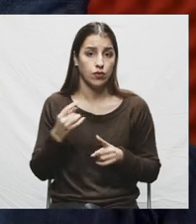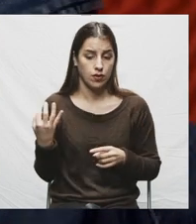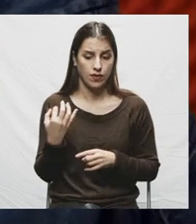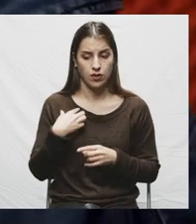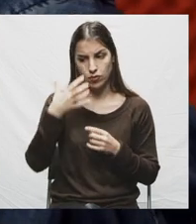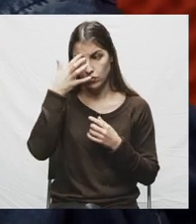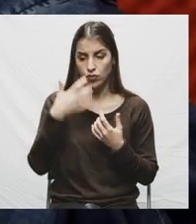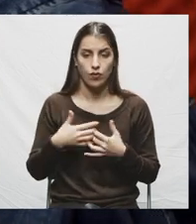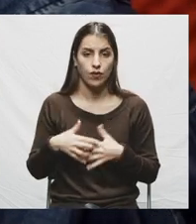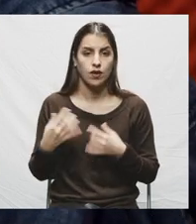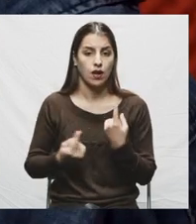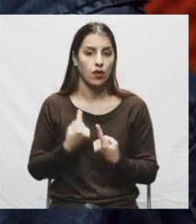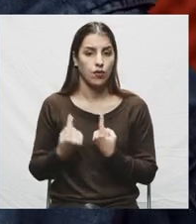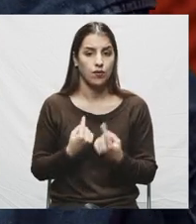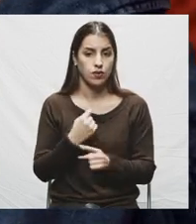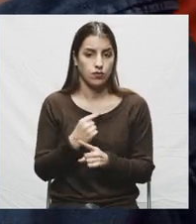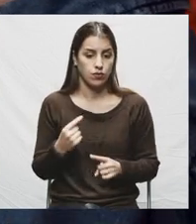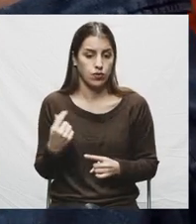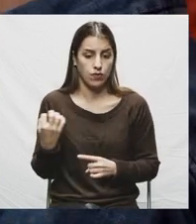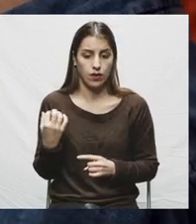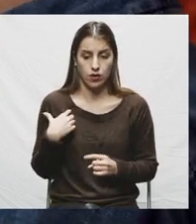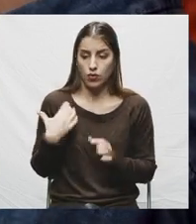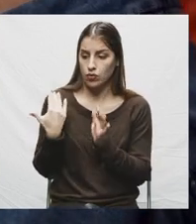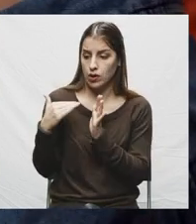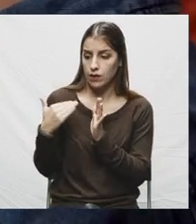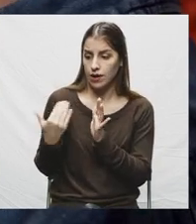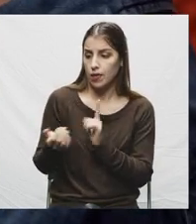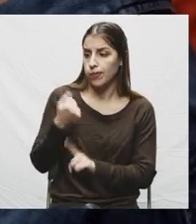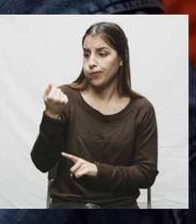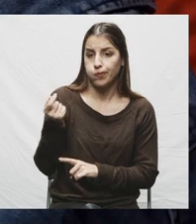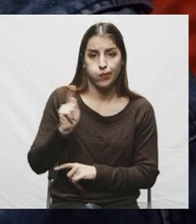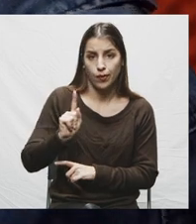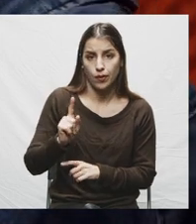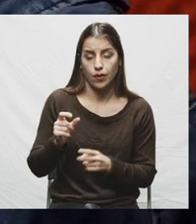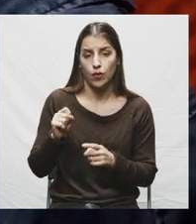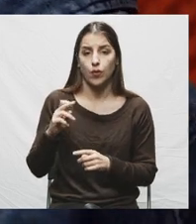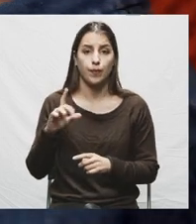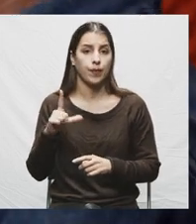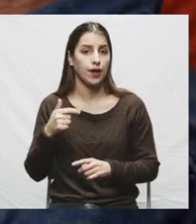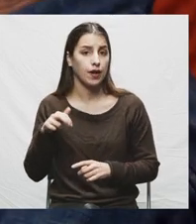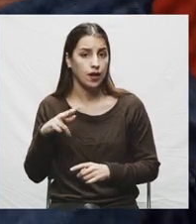I confess I got doubts. Indeed I didn’t match the desired level at Gulbenkian,